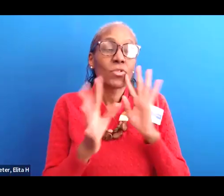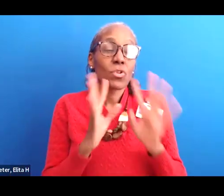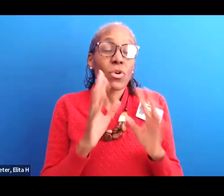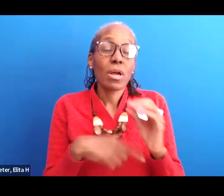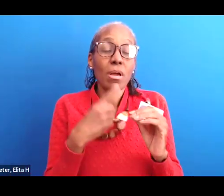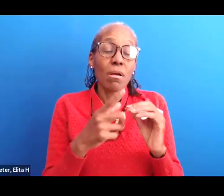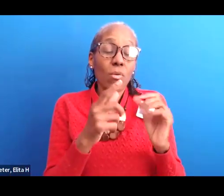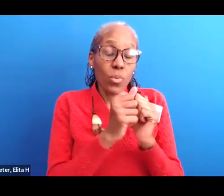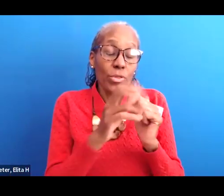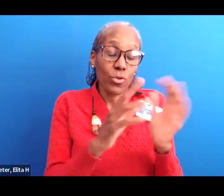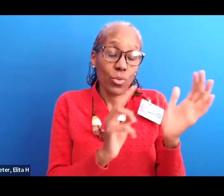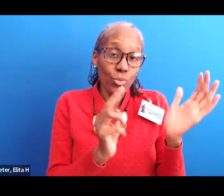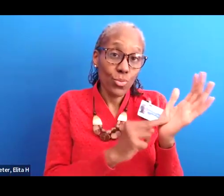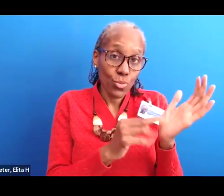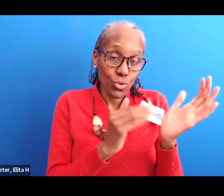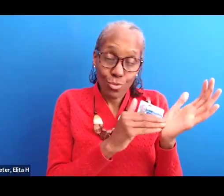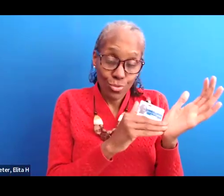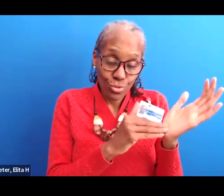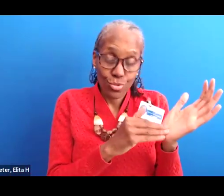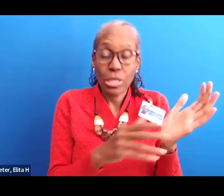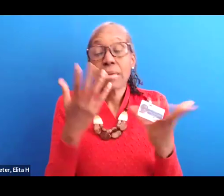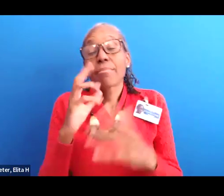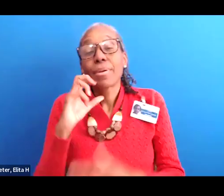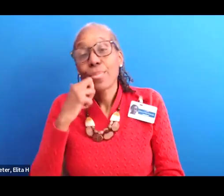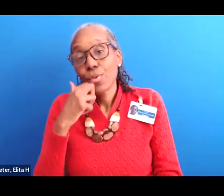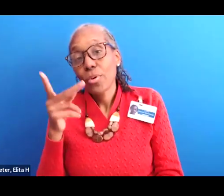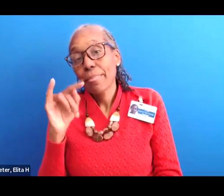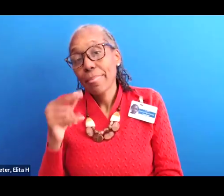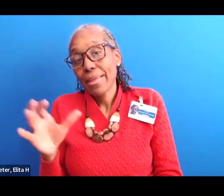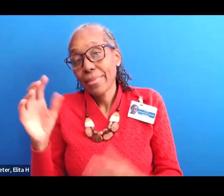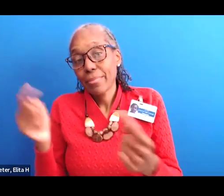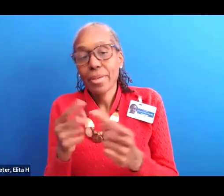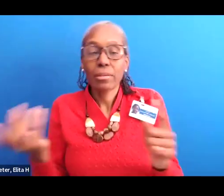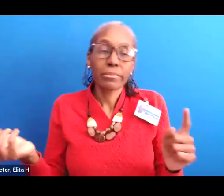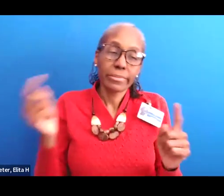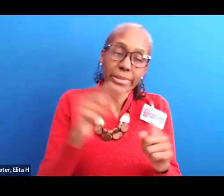You might be having neuropathic pain that can only be treated with neuropathic pain medicines.